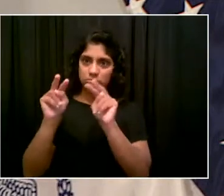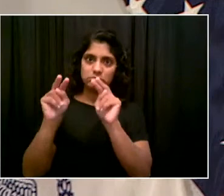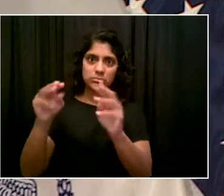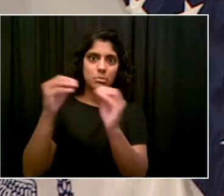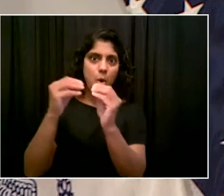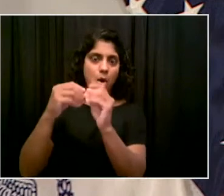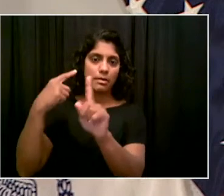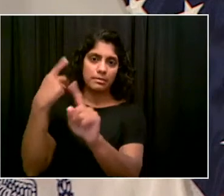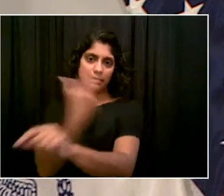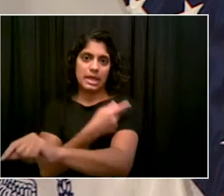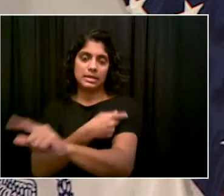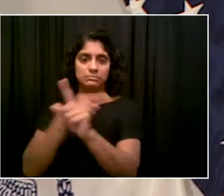THE CITY.